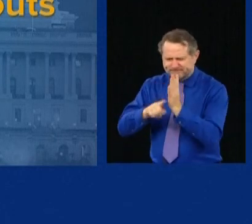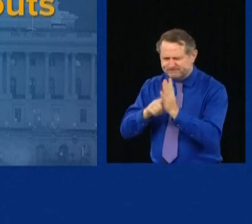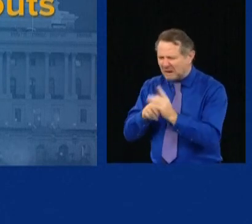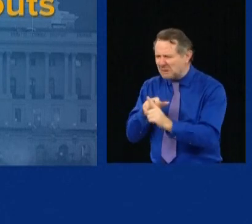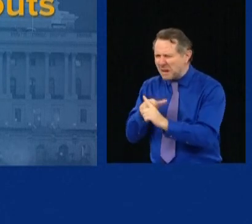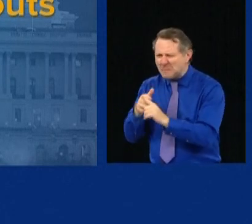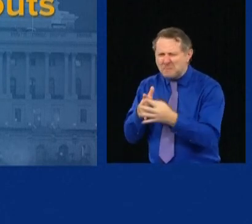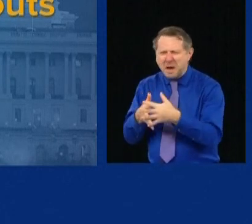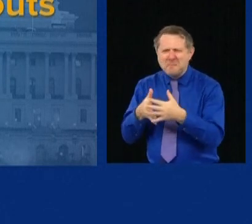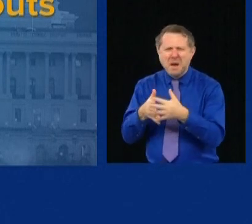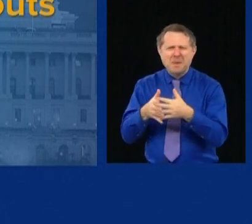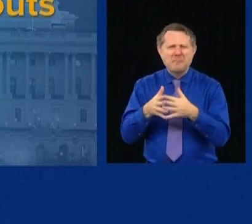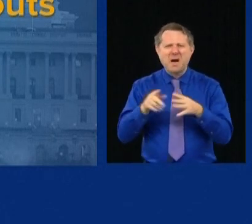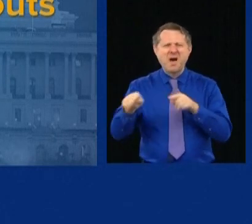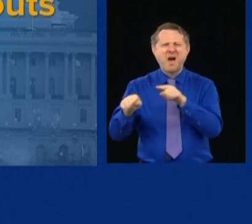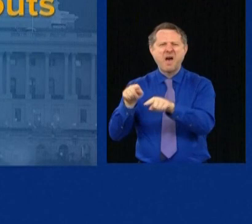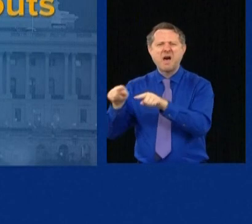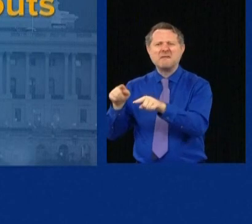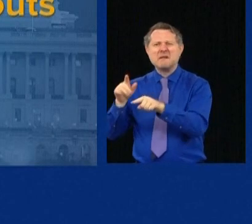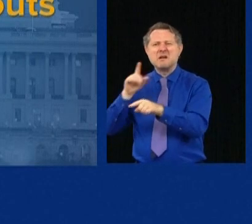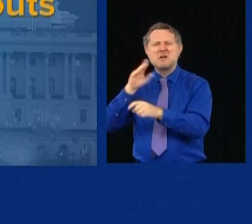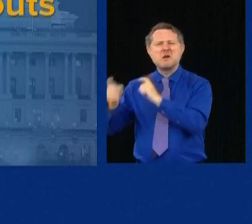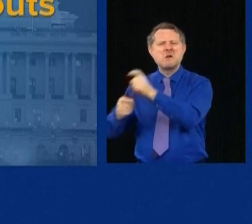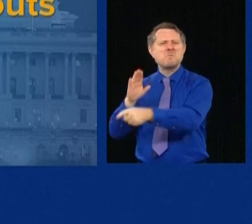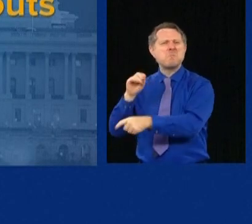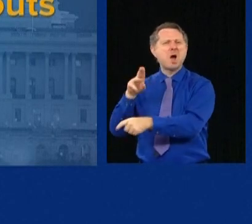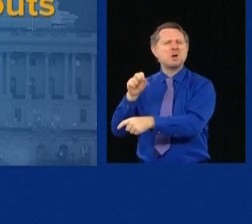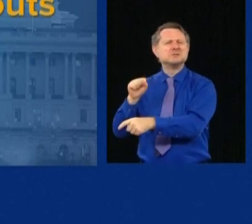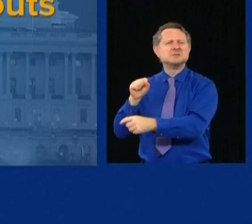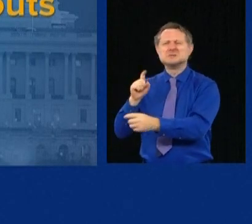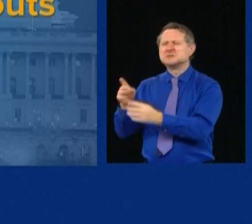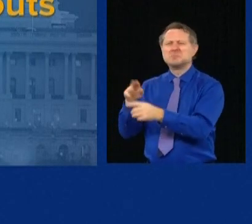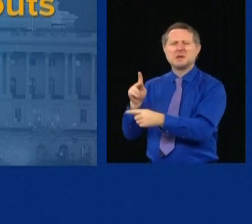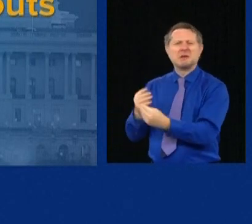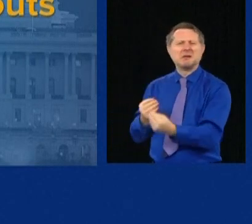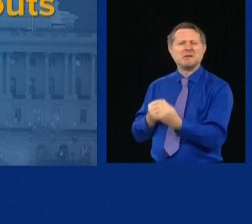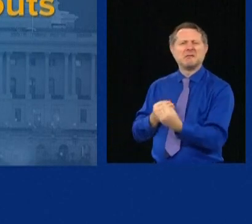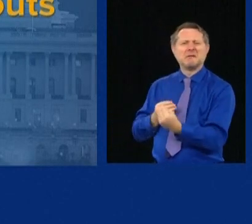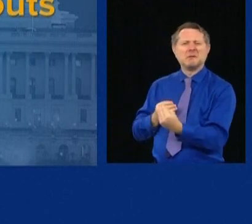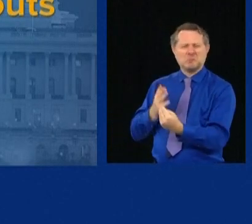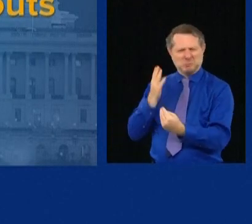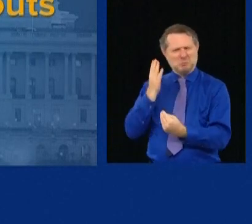TIME. I BROUGHT CASES AGAINST CORPORATIONS THAT TOOK THE BAILOUT AND GAVE THEMSELVES ALL